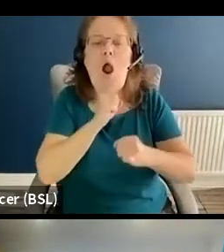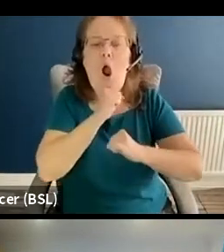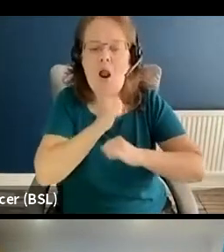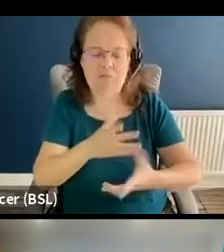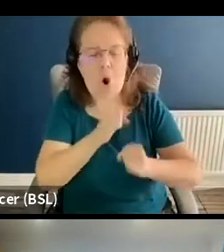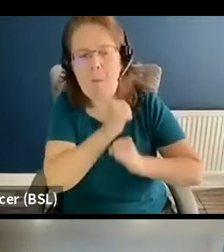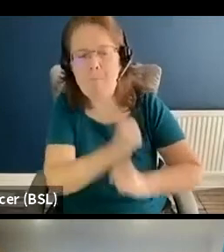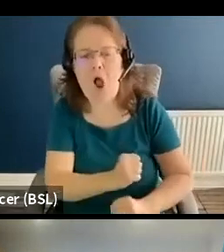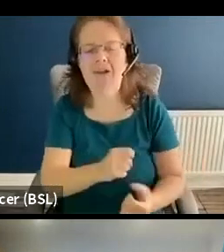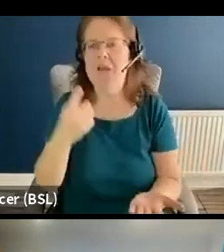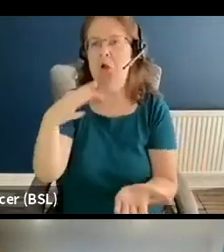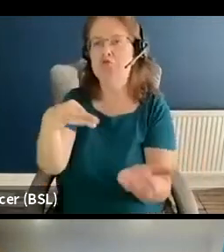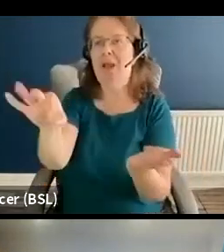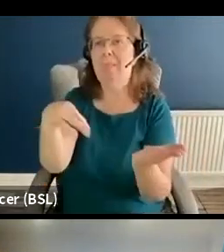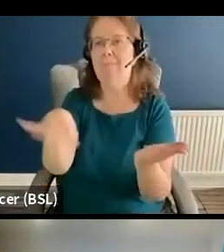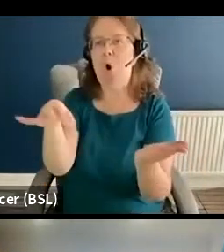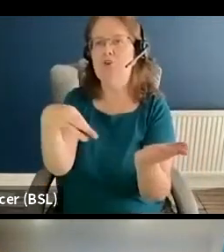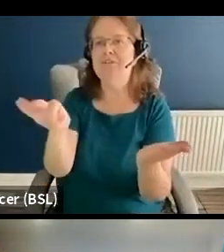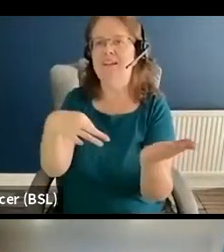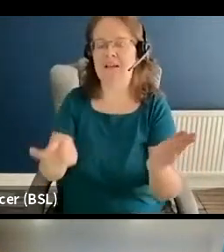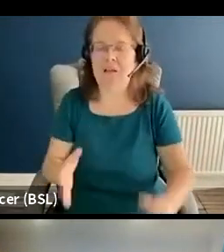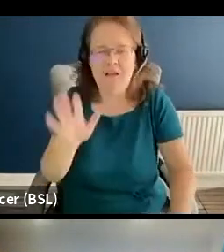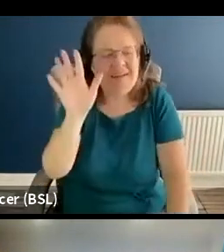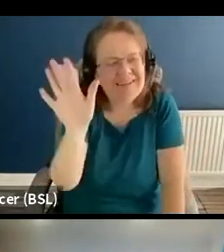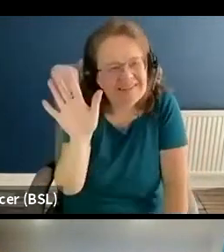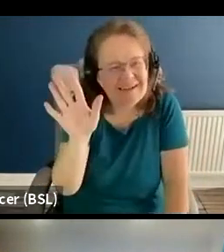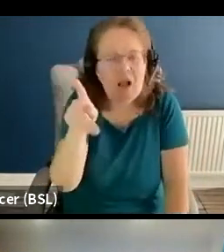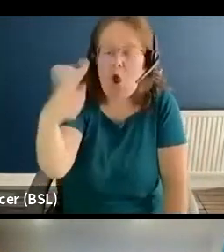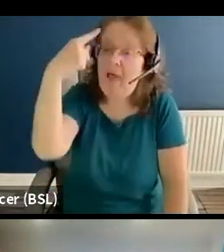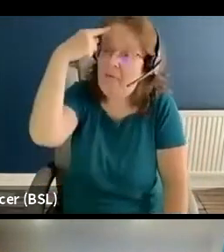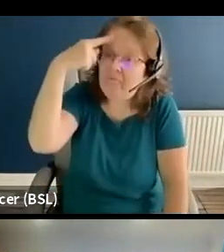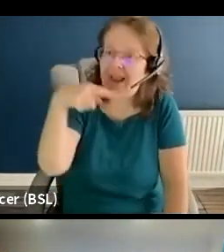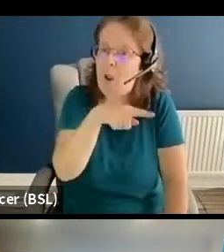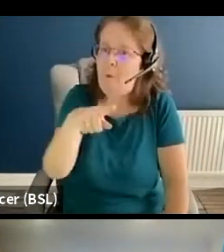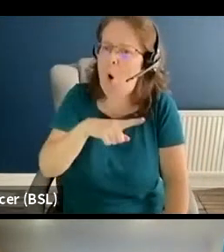When the reality is one or two, really think about why we're doing this.